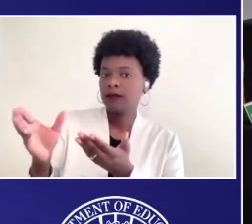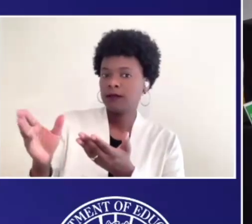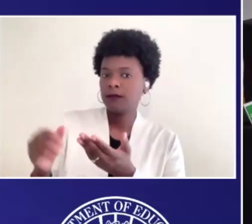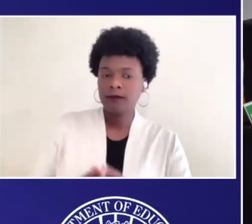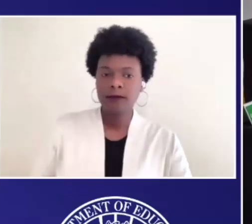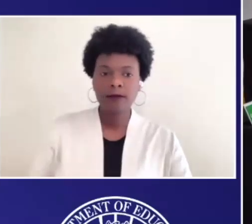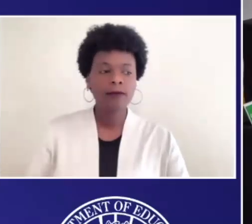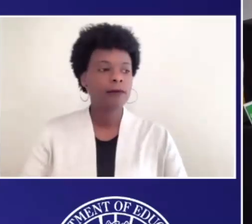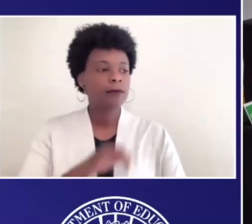Jenna.